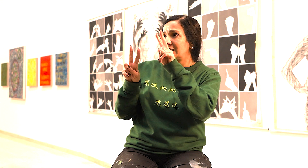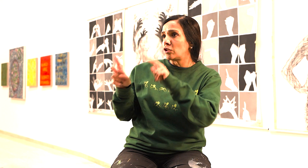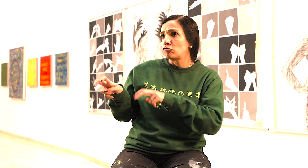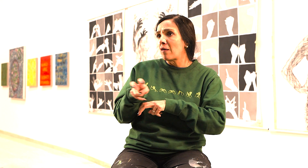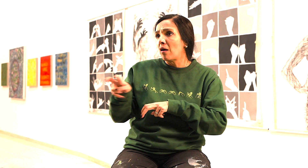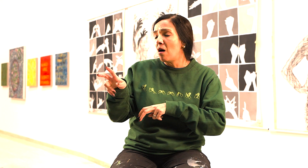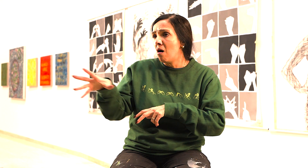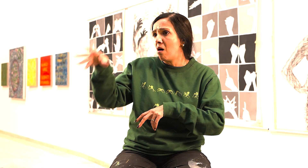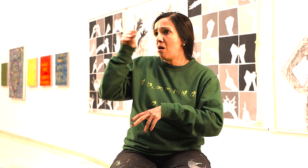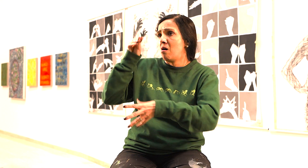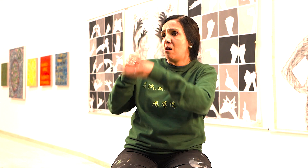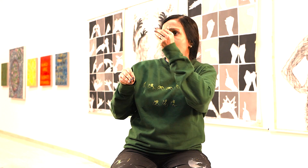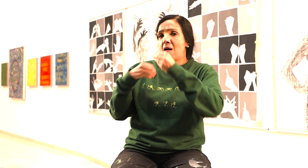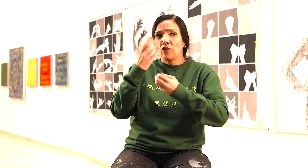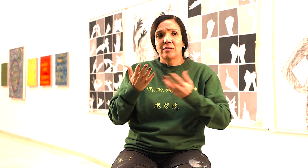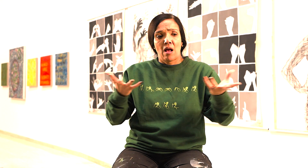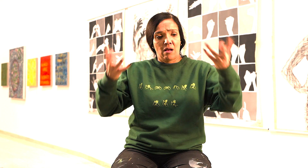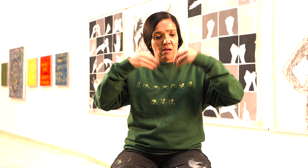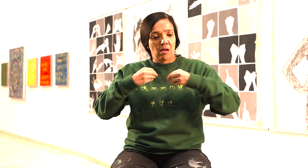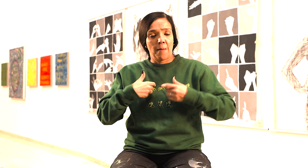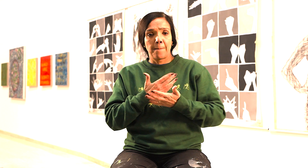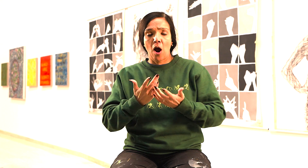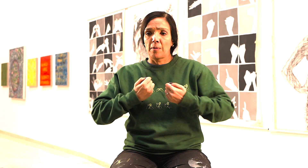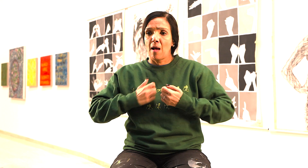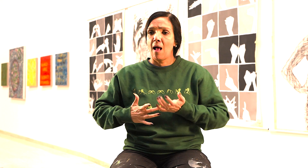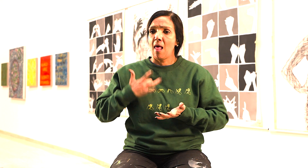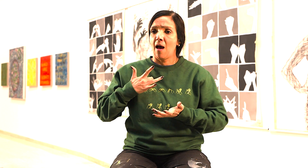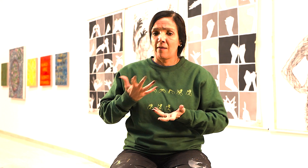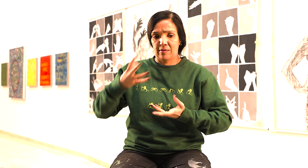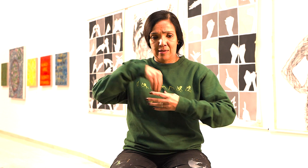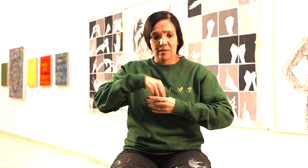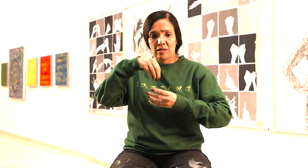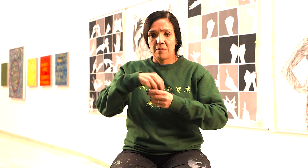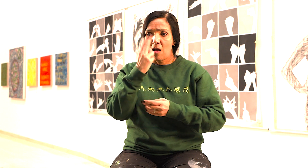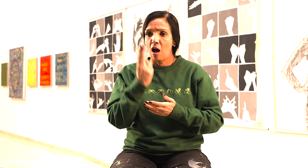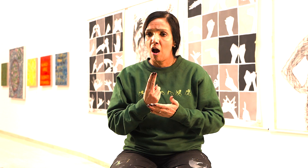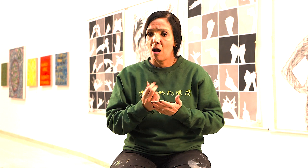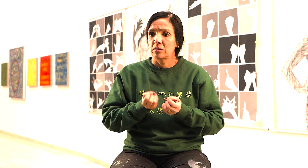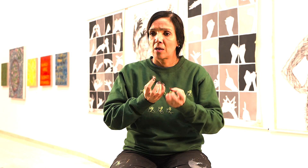things that I've seen in my travels, in my everyday life. It becomes part of my life and part of my life,